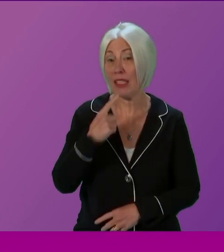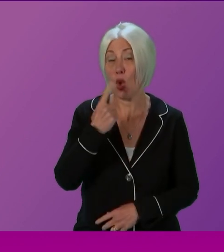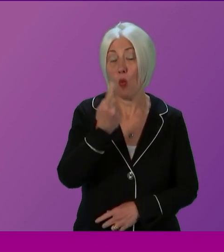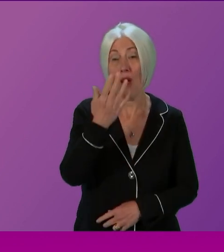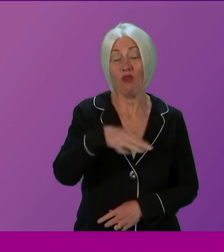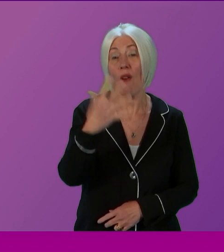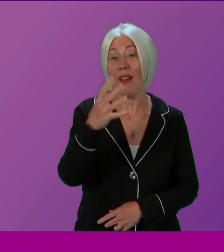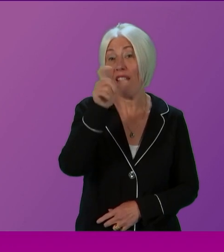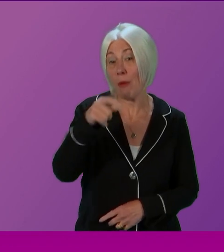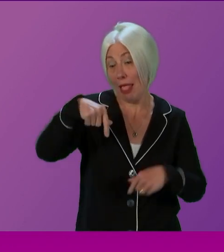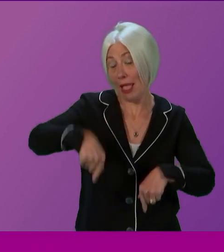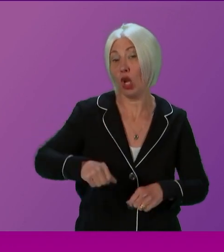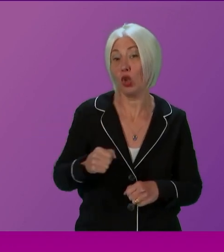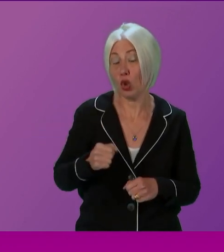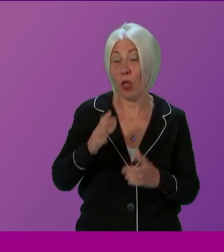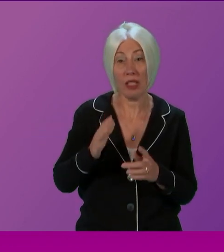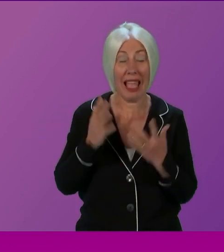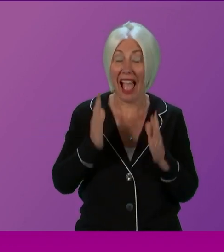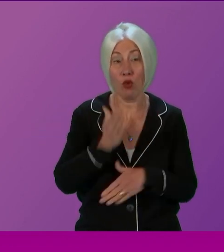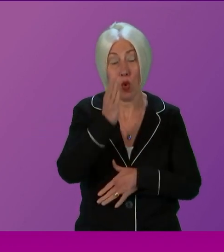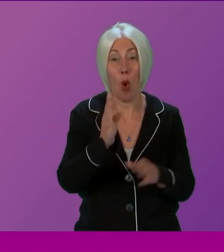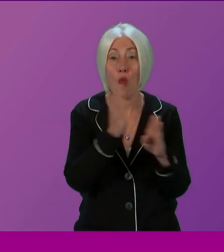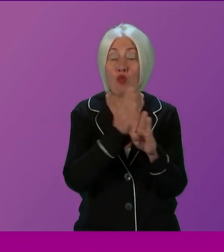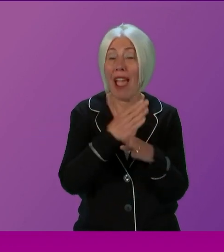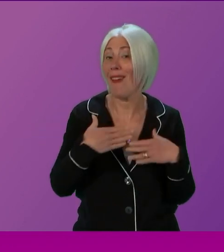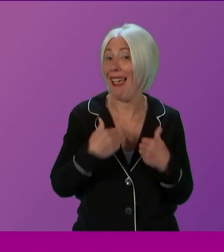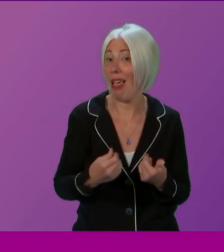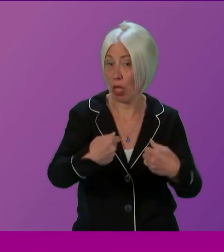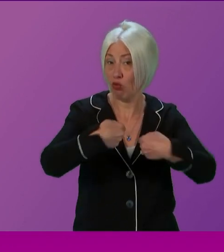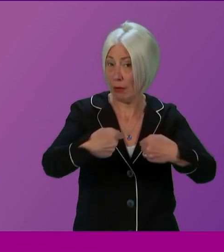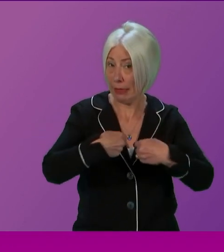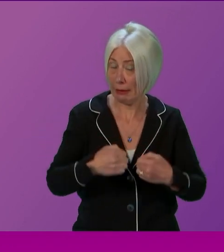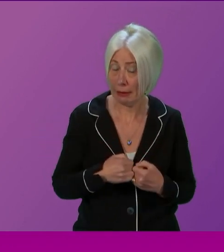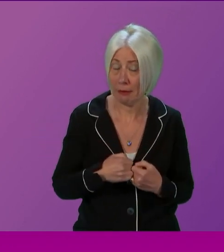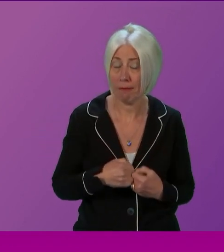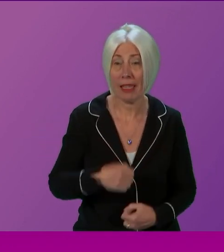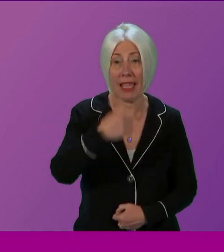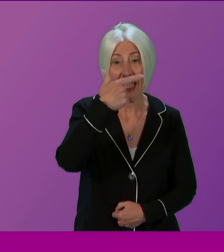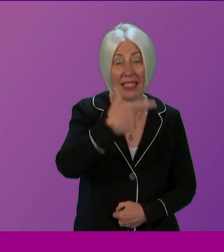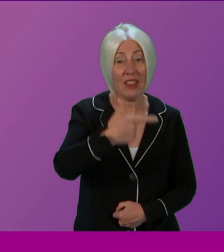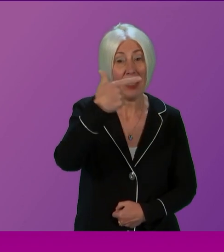five people in Scotland have been forced to go private for health treatment. There are 773,000